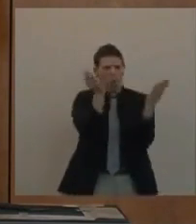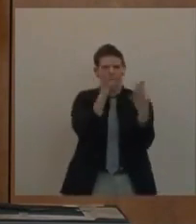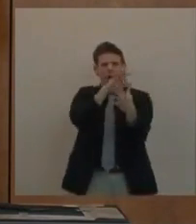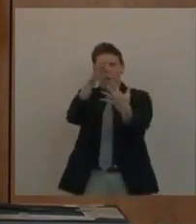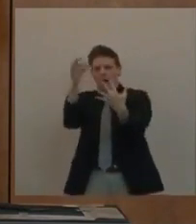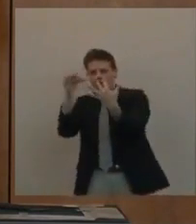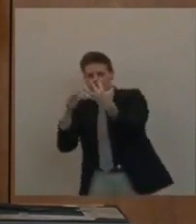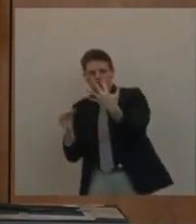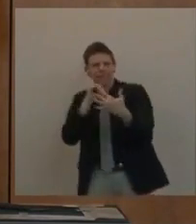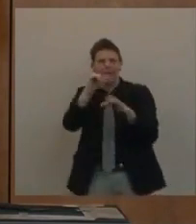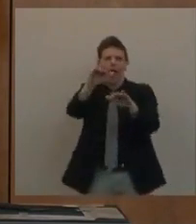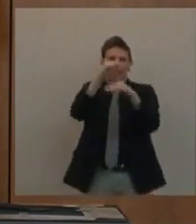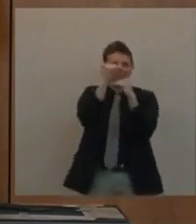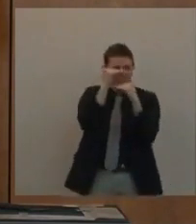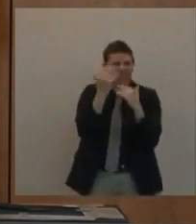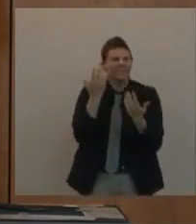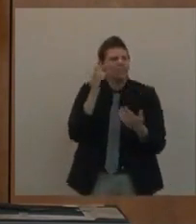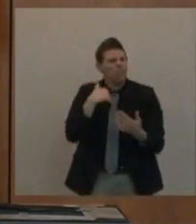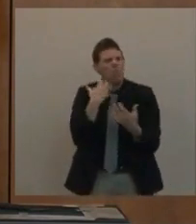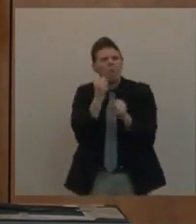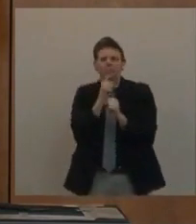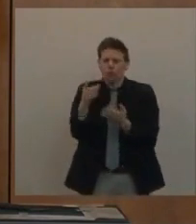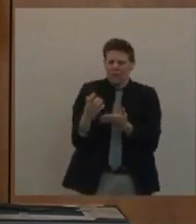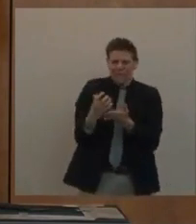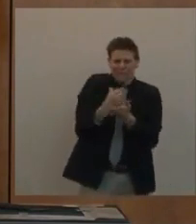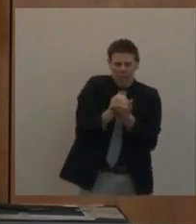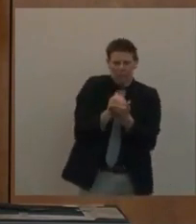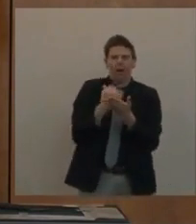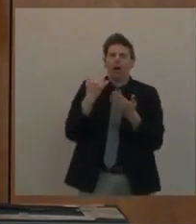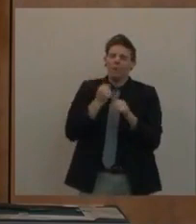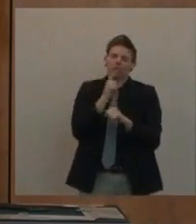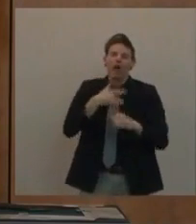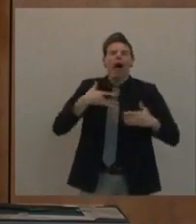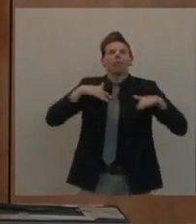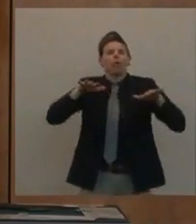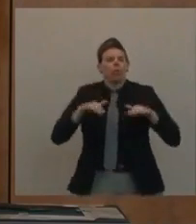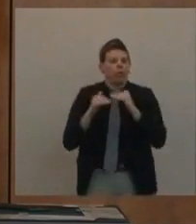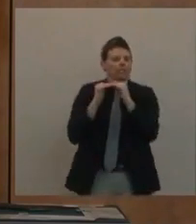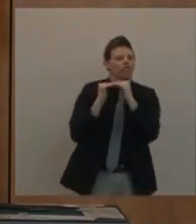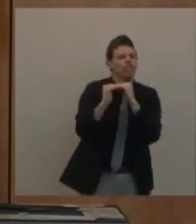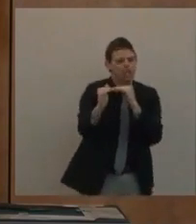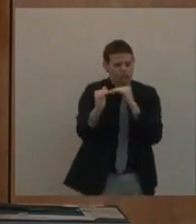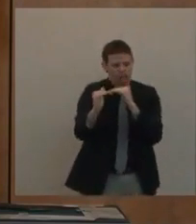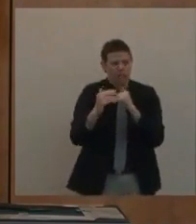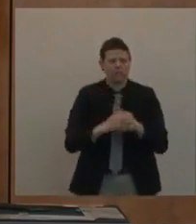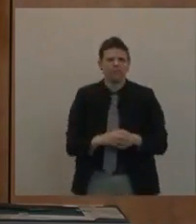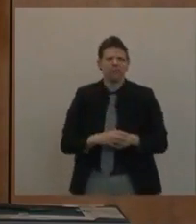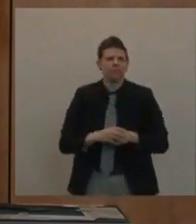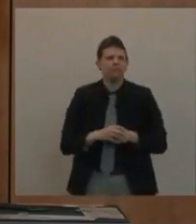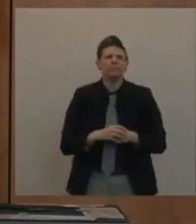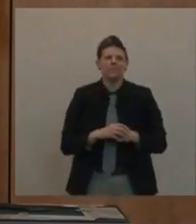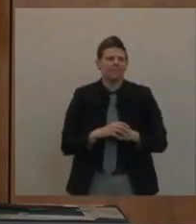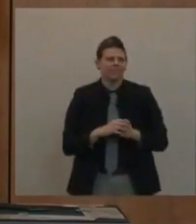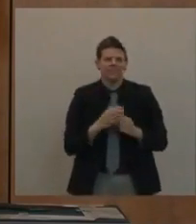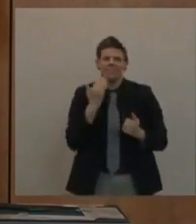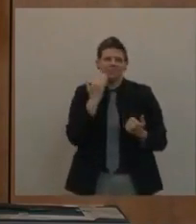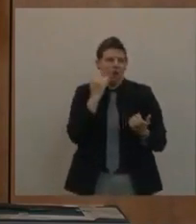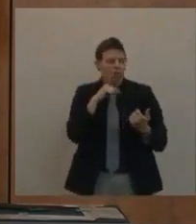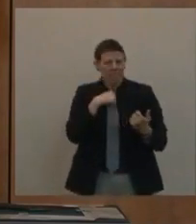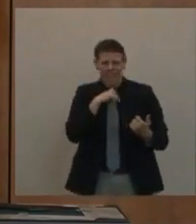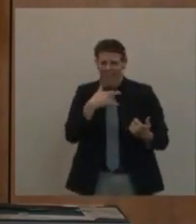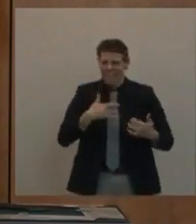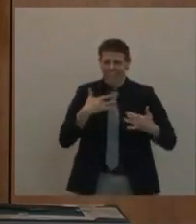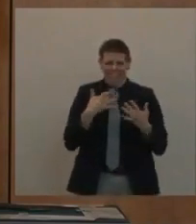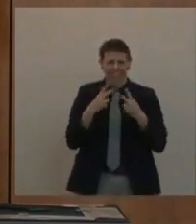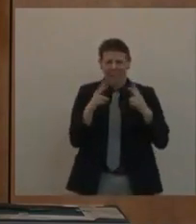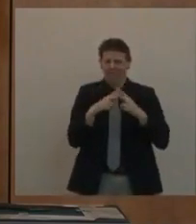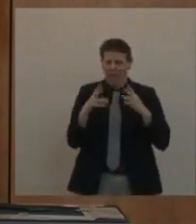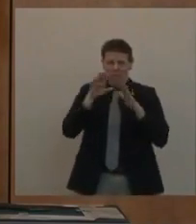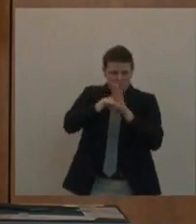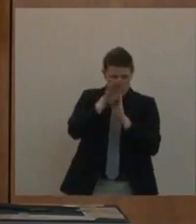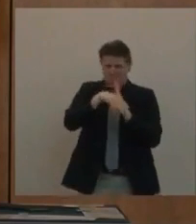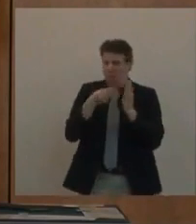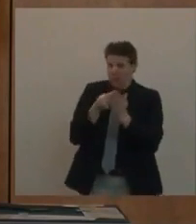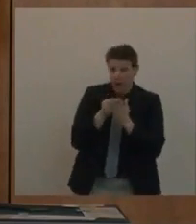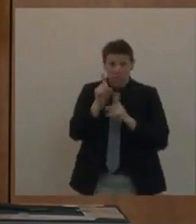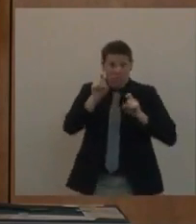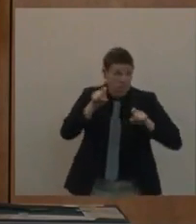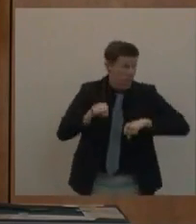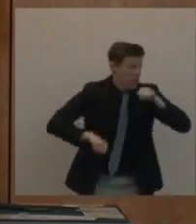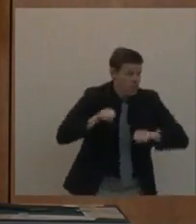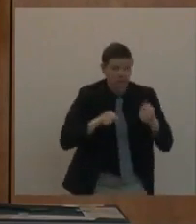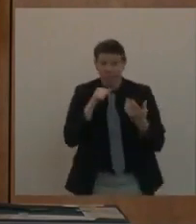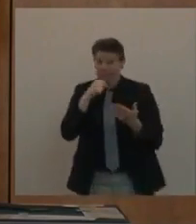THE BEST DECISION IS MAKING SURE THAT WE PROVIDE AS MANY RESOURCES AS W CAN TO PROVIDE INCOME SECURITY TO NEW MEXICANS.